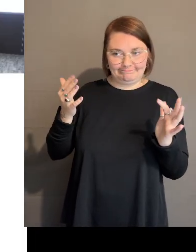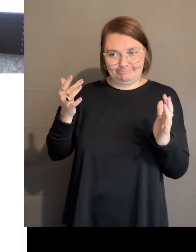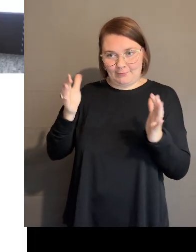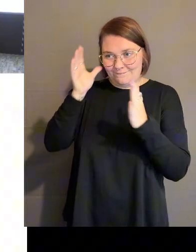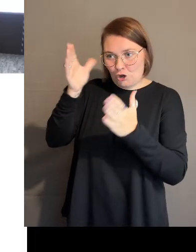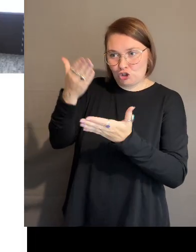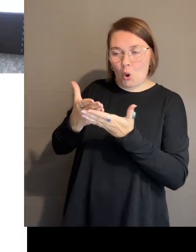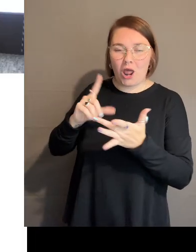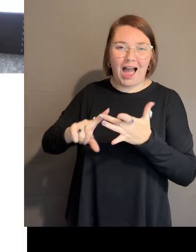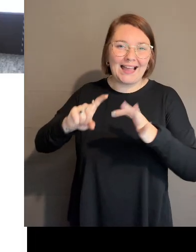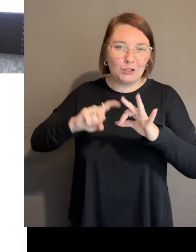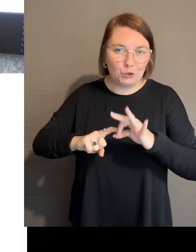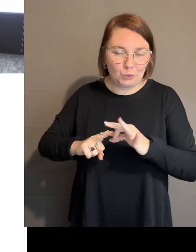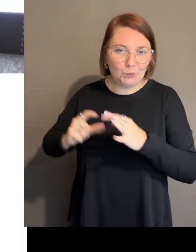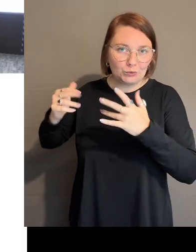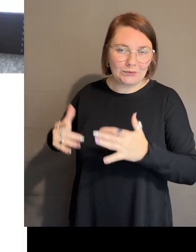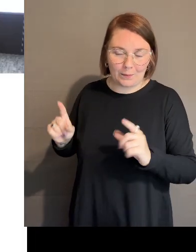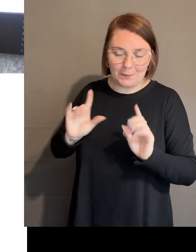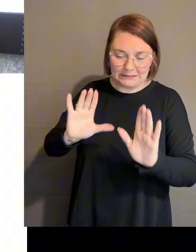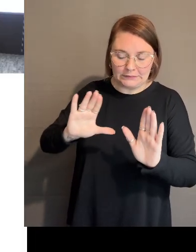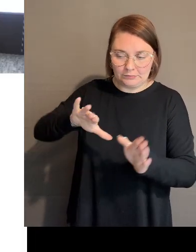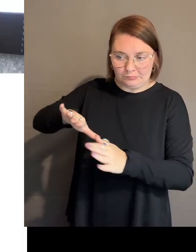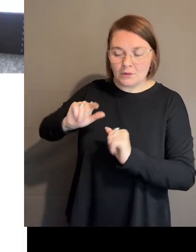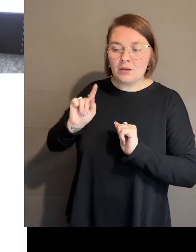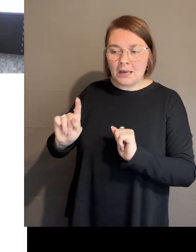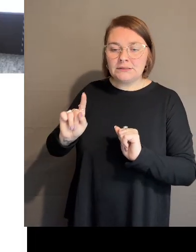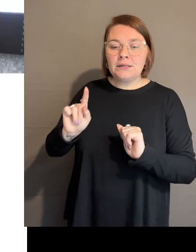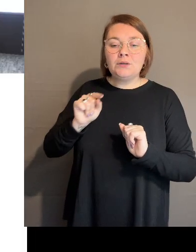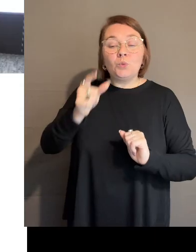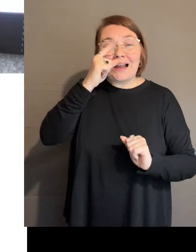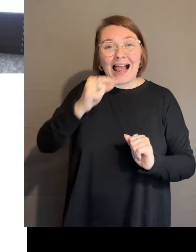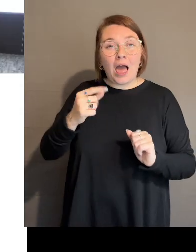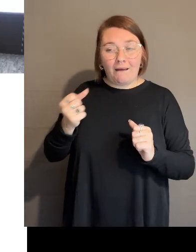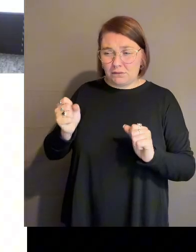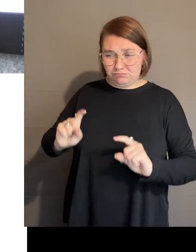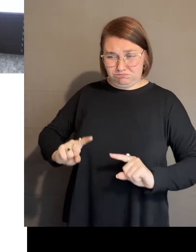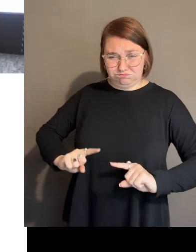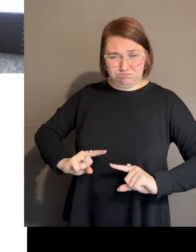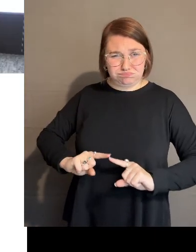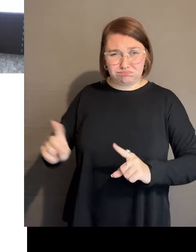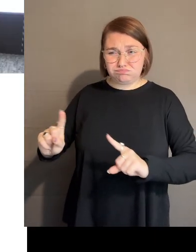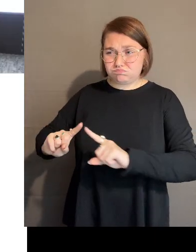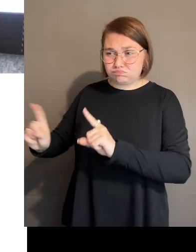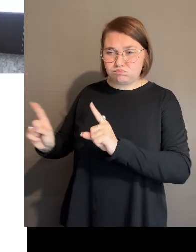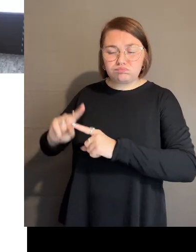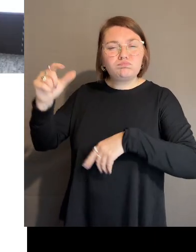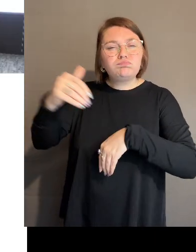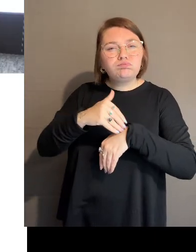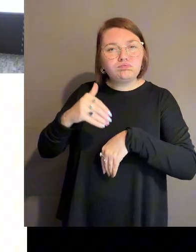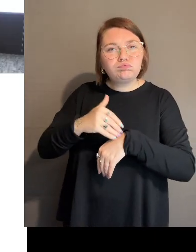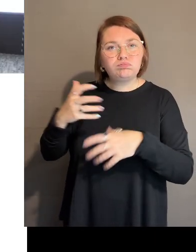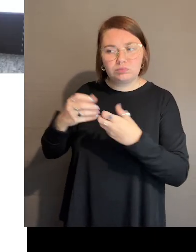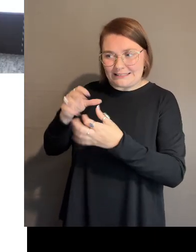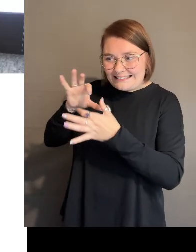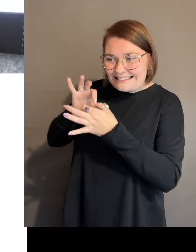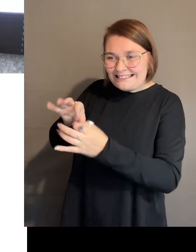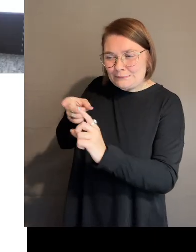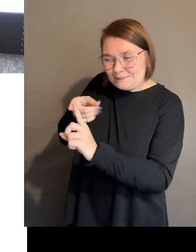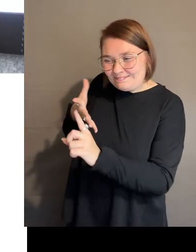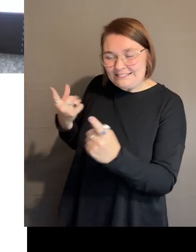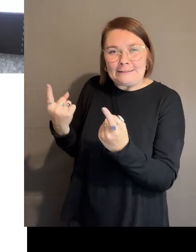focusing on IQ scores at the moment here. But you can have very significant issues in specific areas.